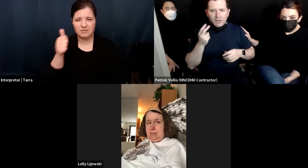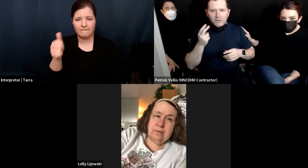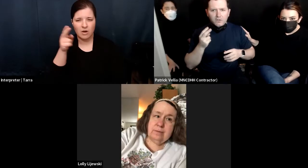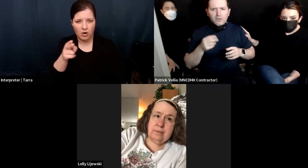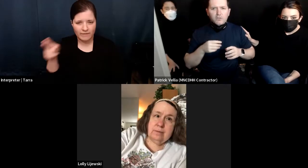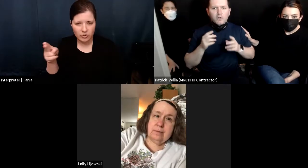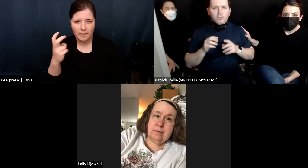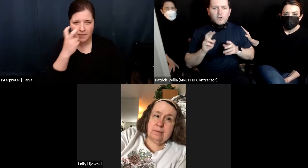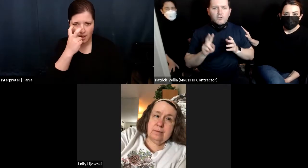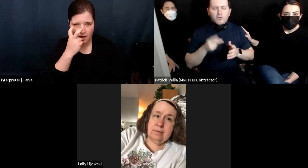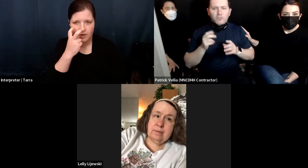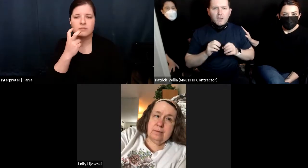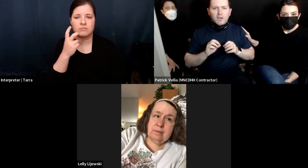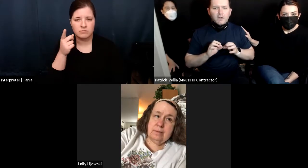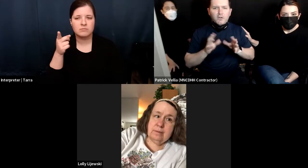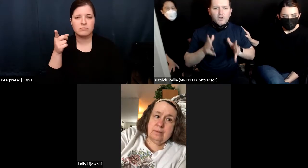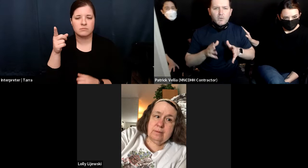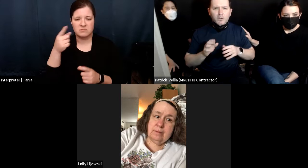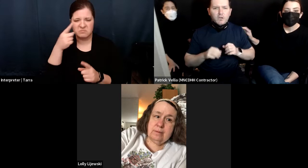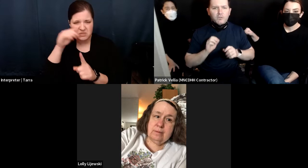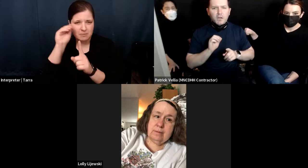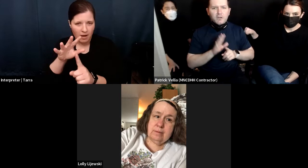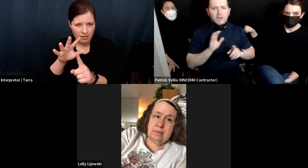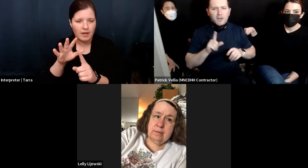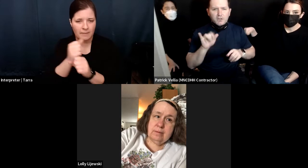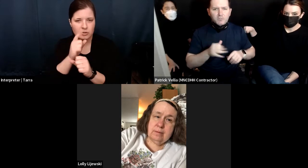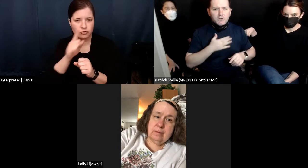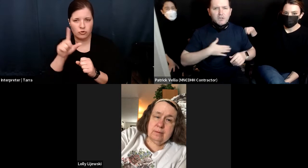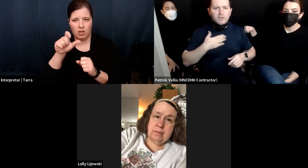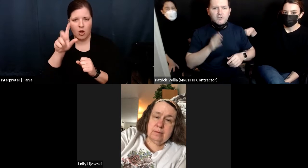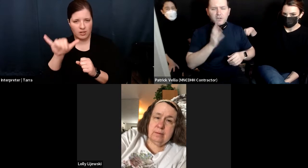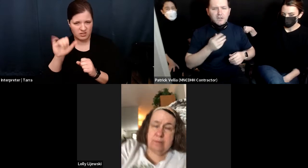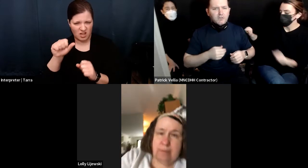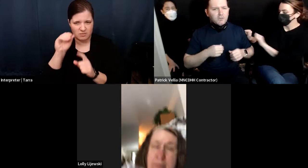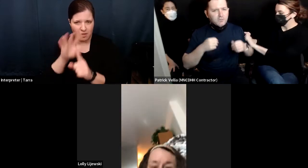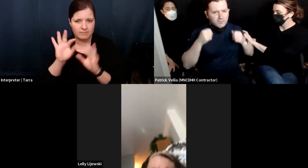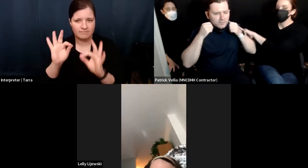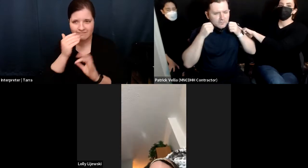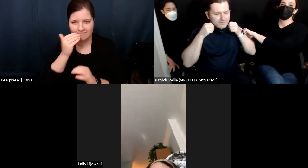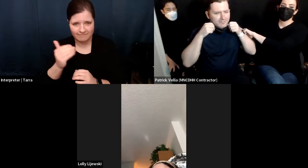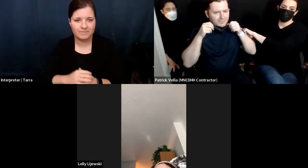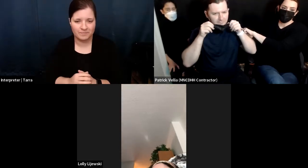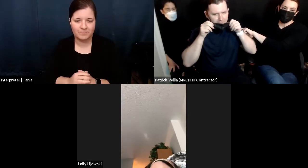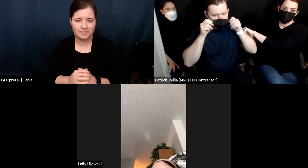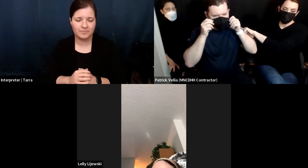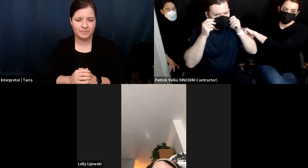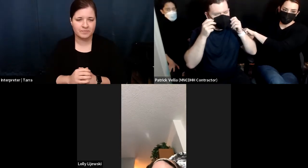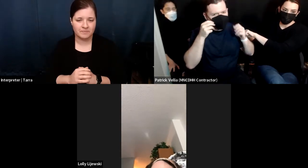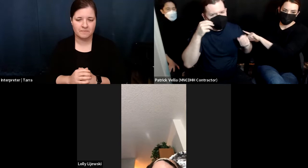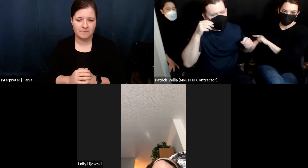Now we'll introduce Lolly.